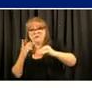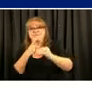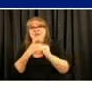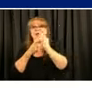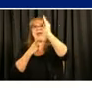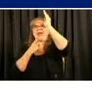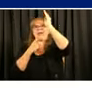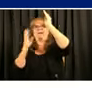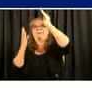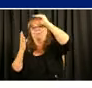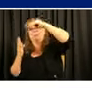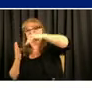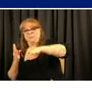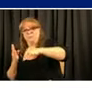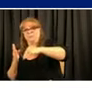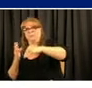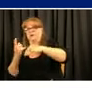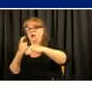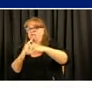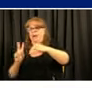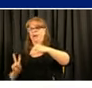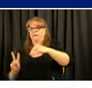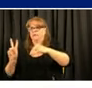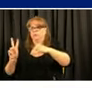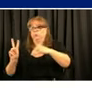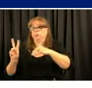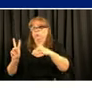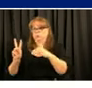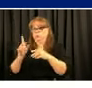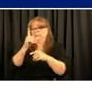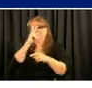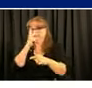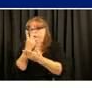this figure is that in the last two weeks we have seen a slight increase in the number of cases that